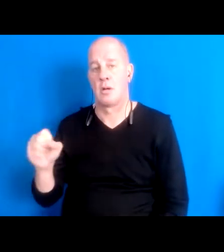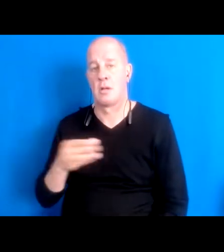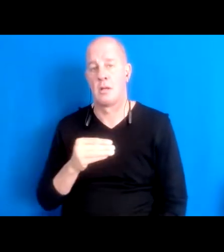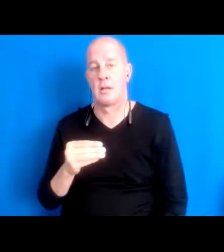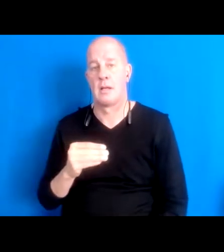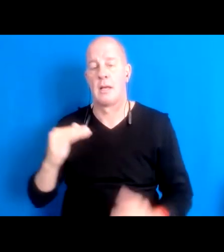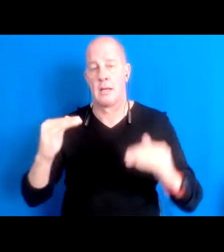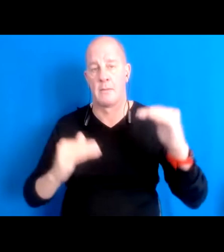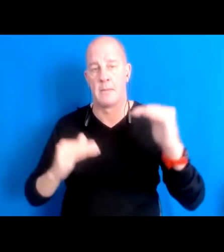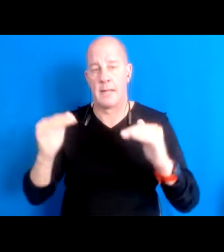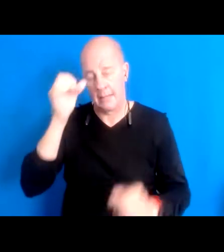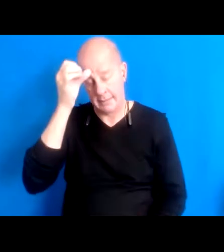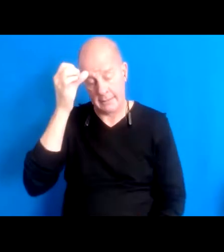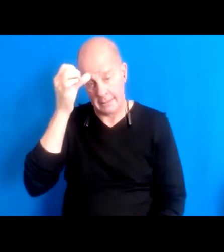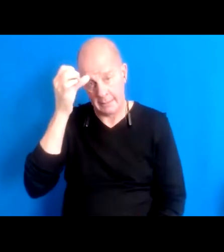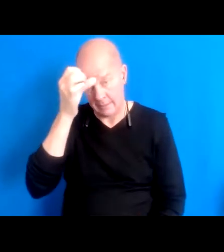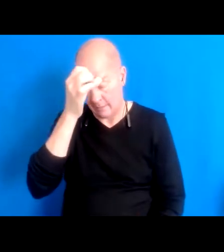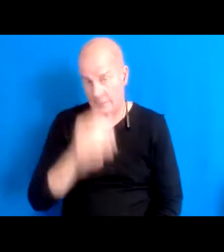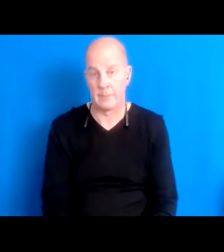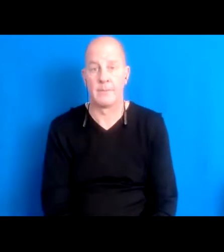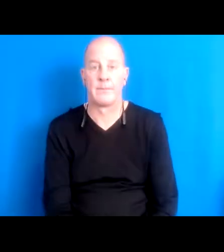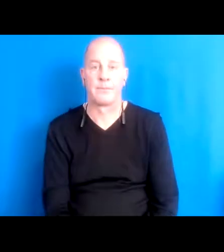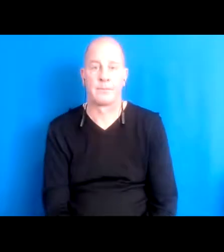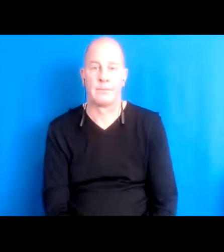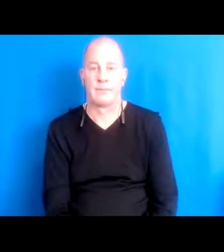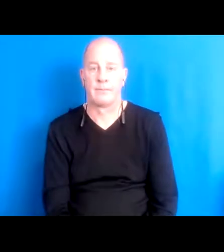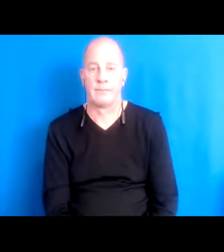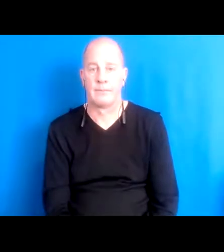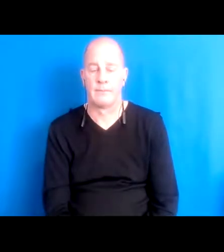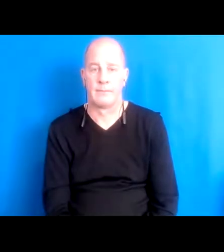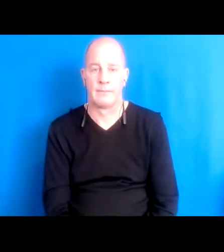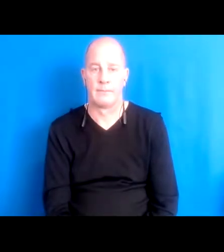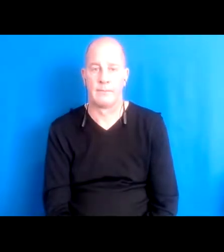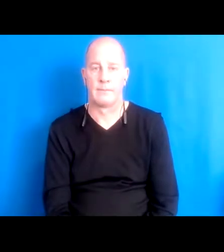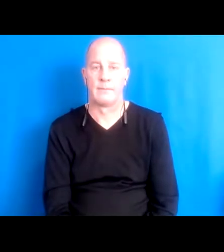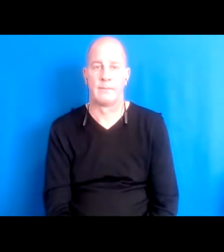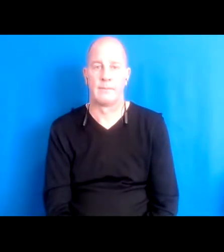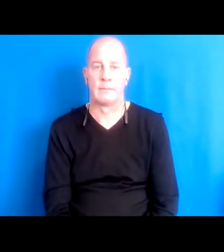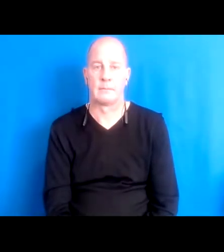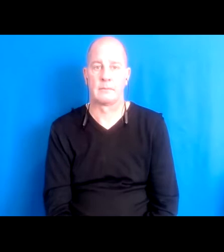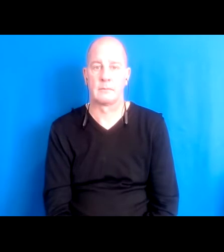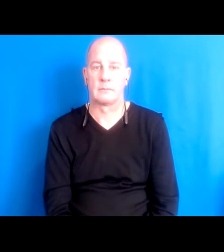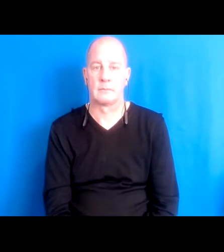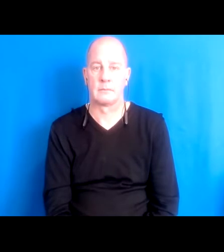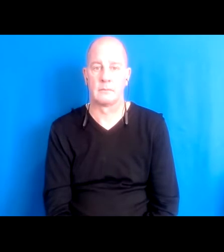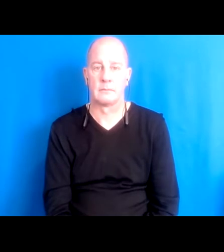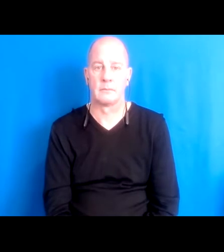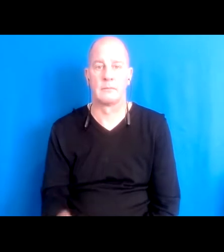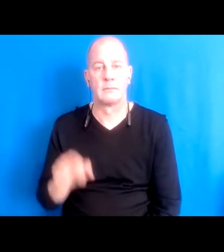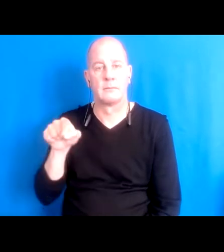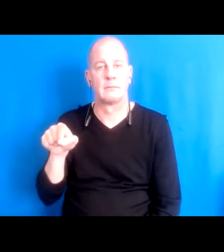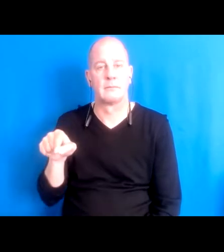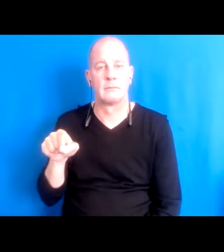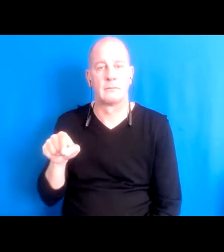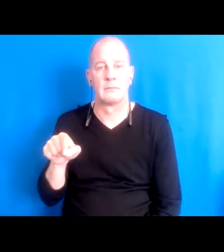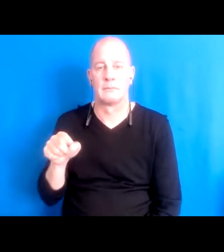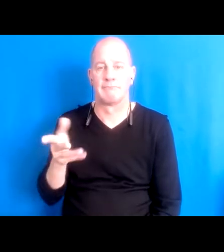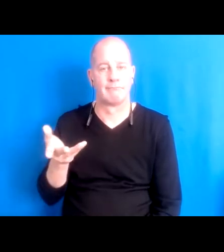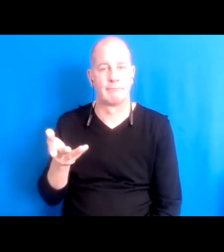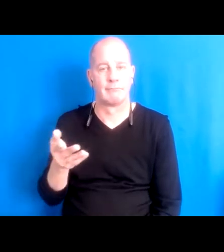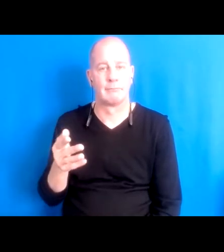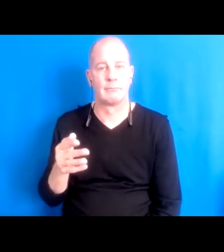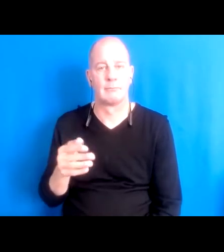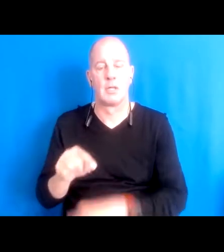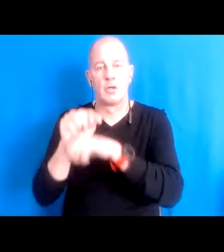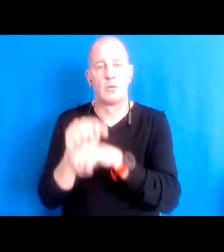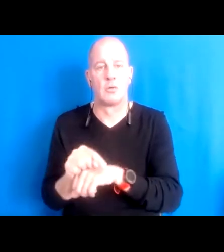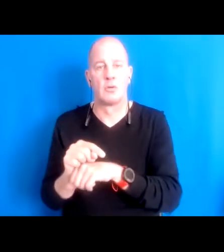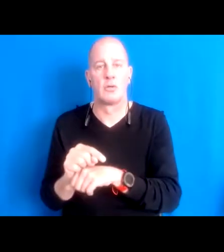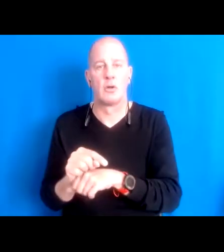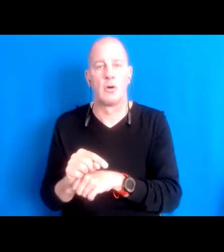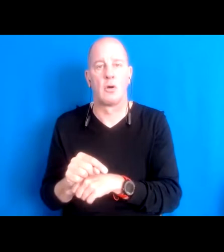16:13:55 This is just to say this is a traditional yoga room that's made with palm leaves to